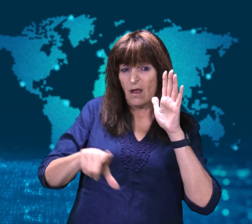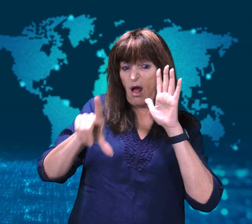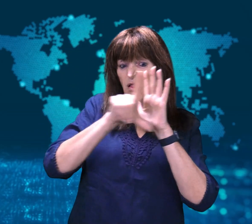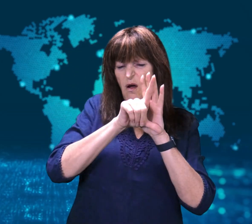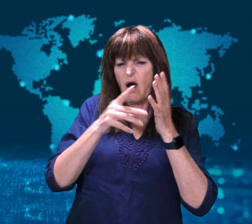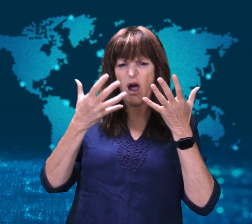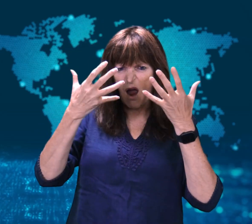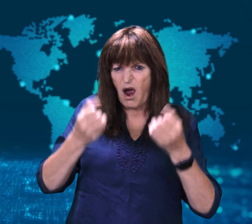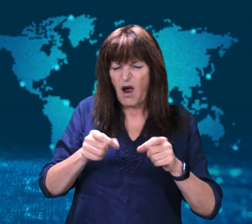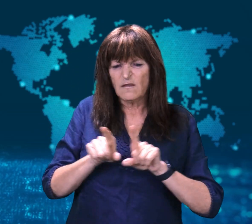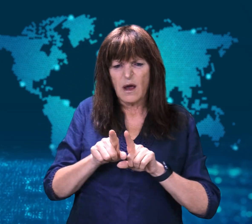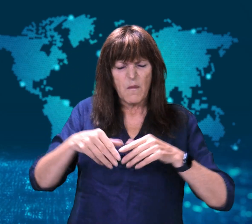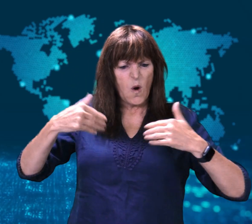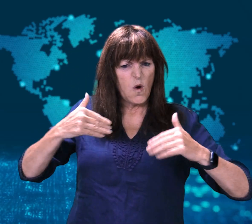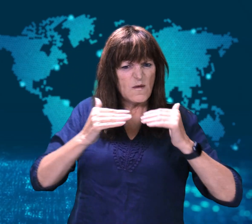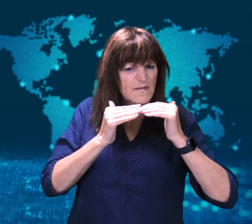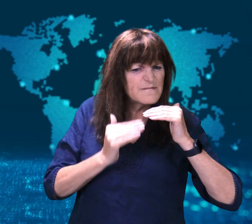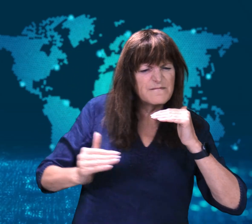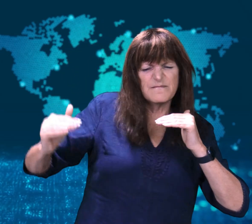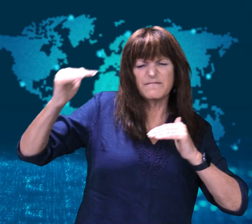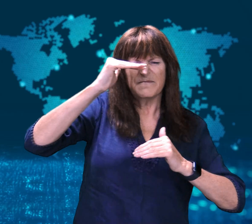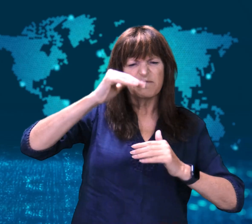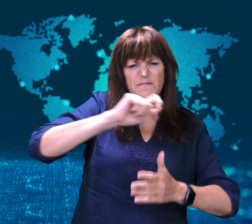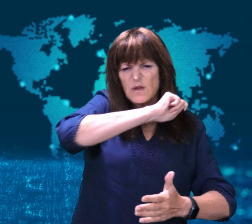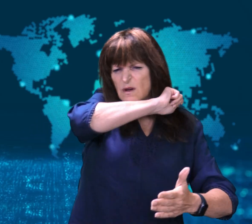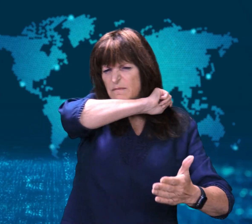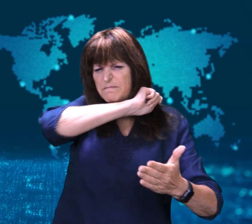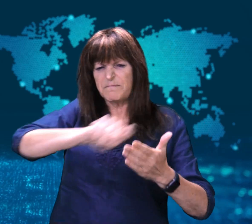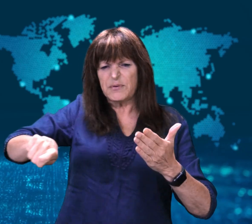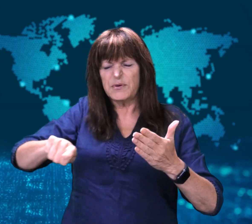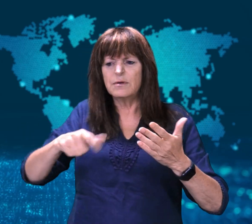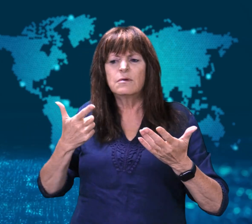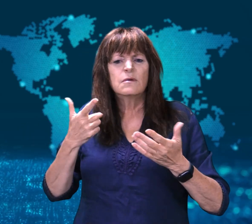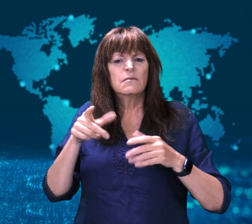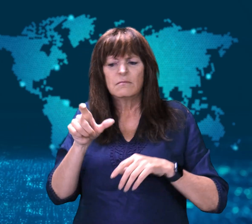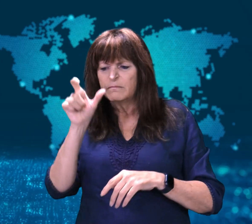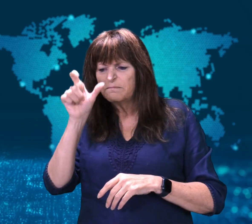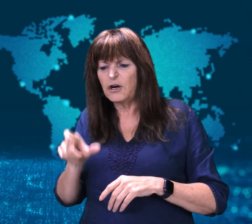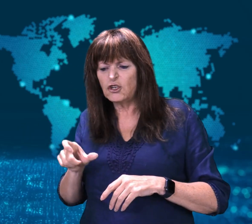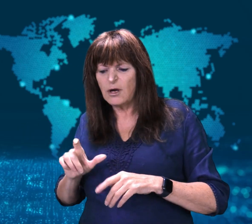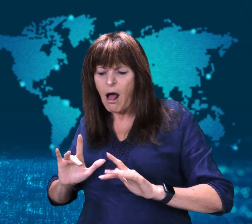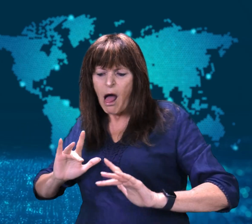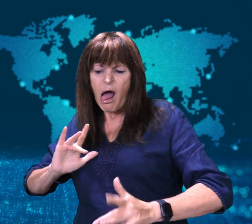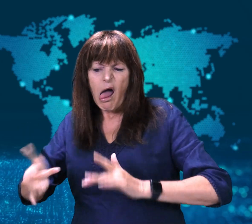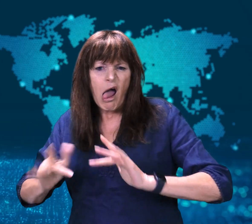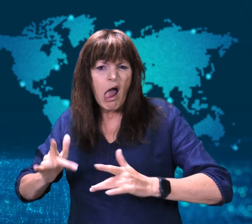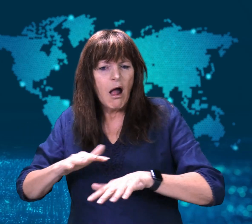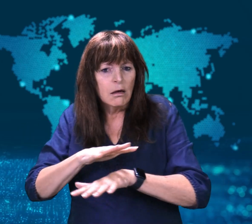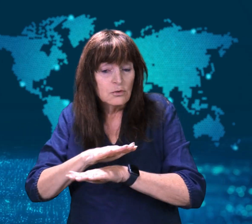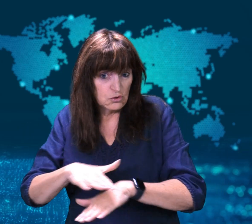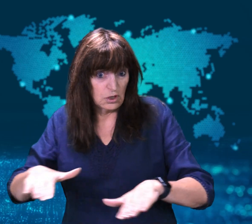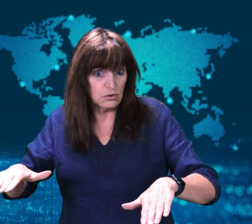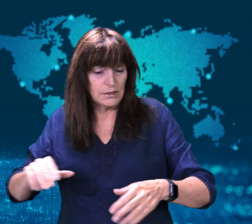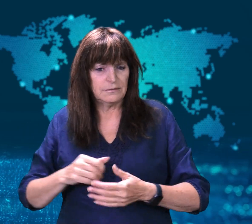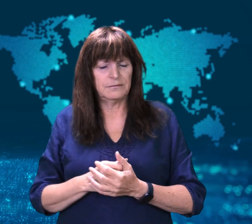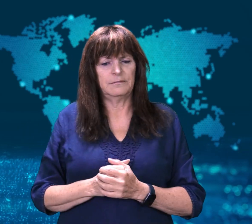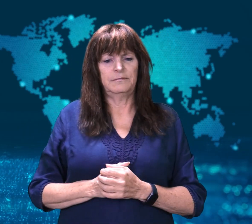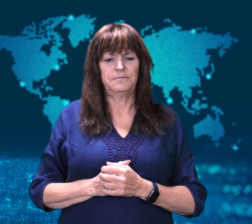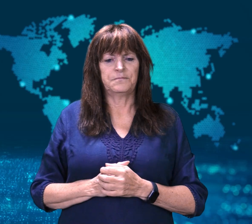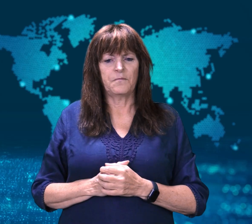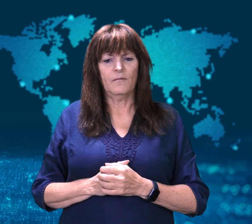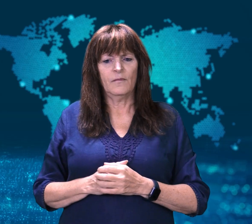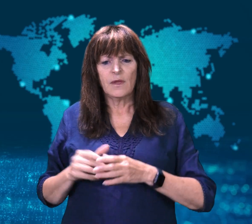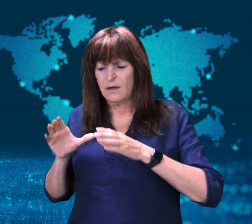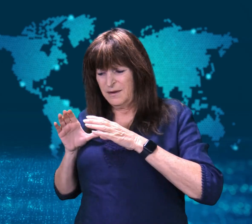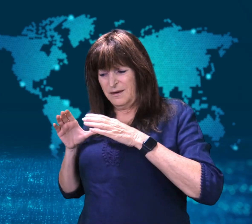The law also includes strict penalties for pedophiles.Critics